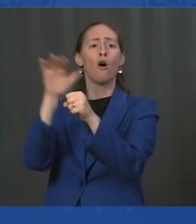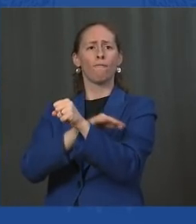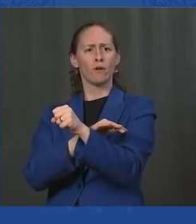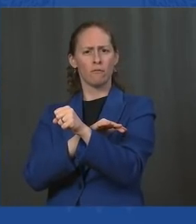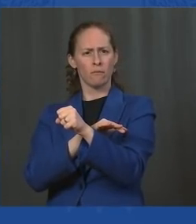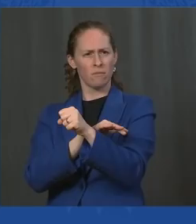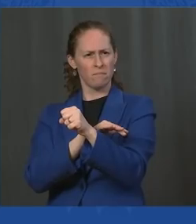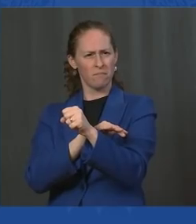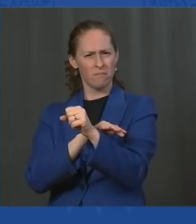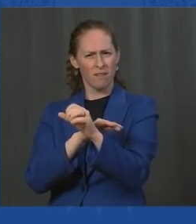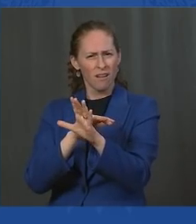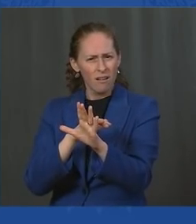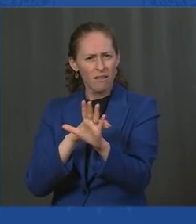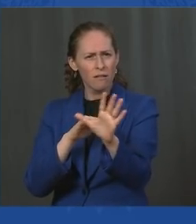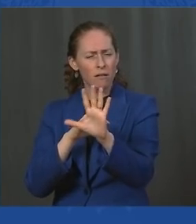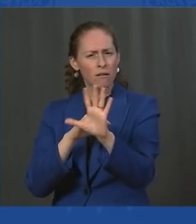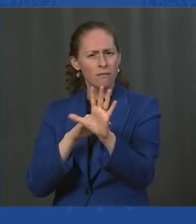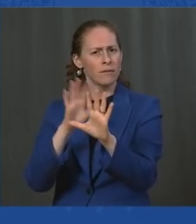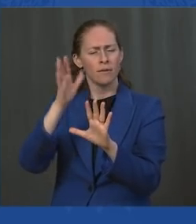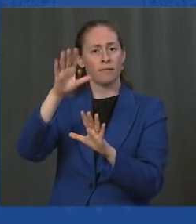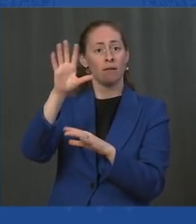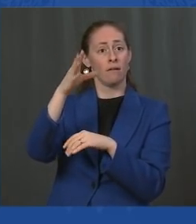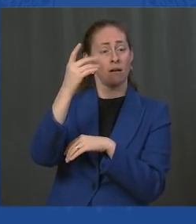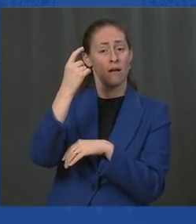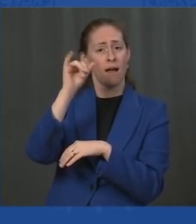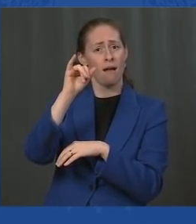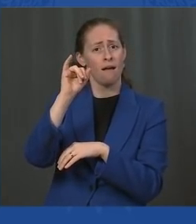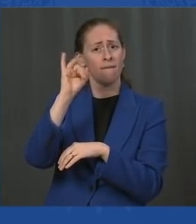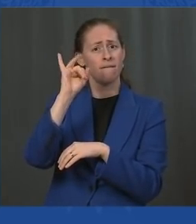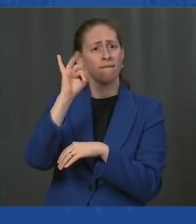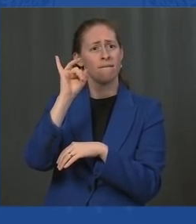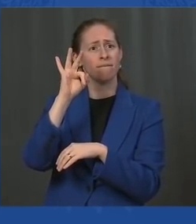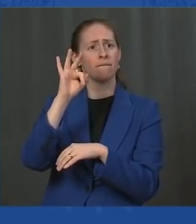unless the homeowner was under a mandatory evacuation order.